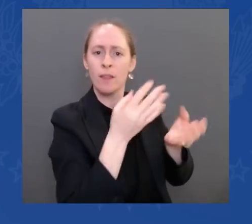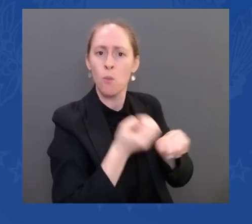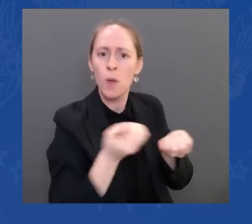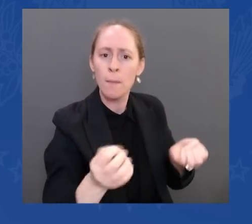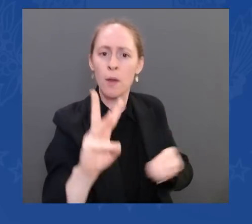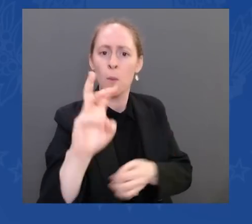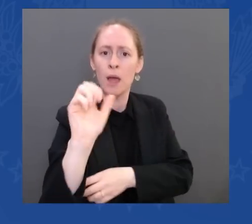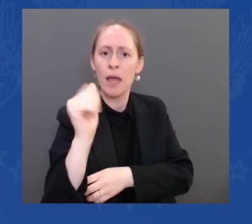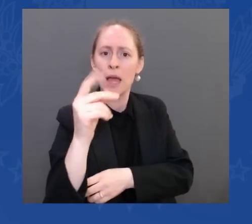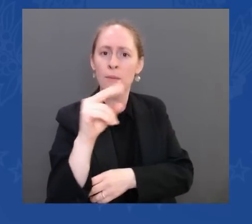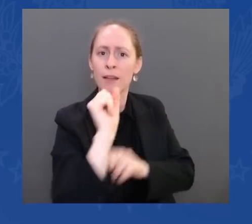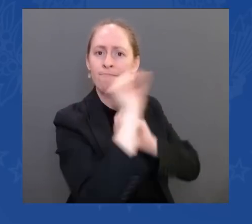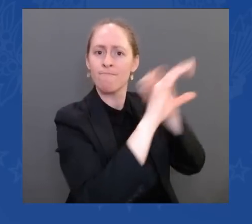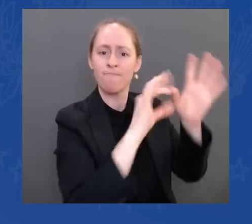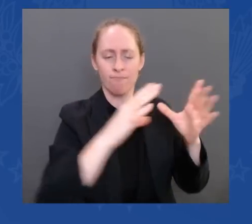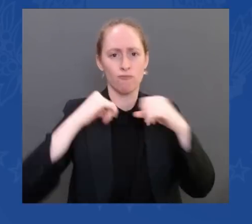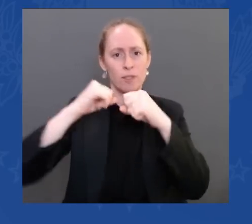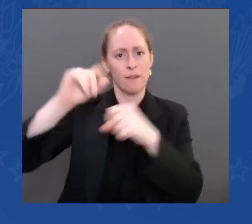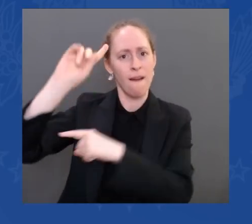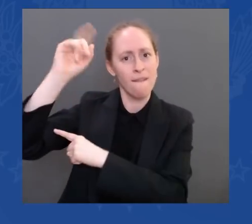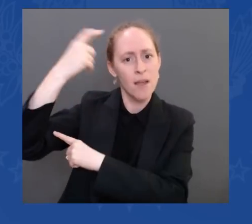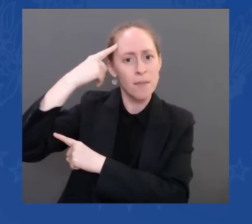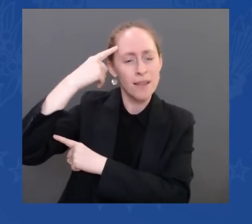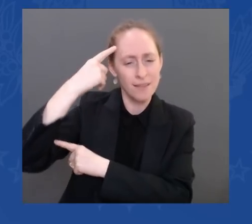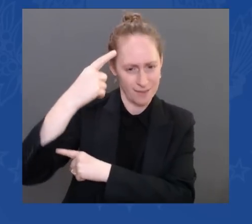I went over for the 50th anniversary of the --